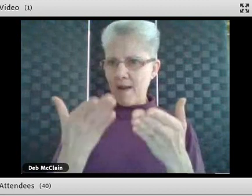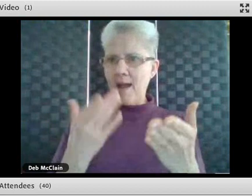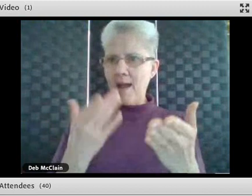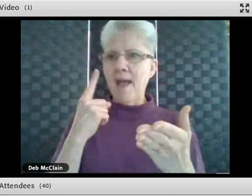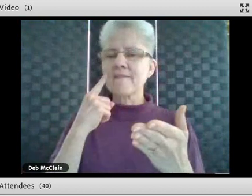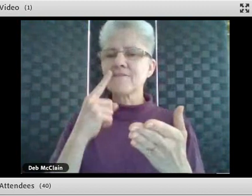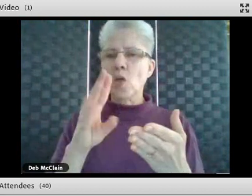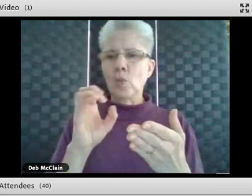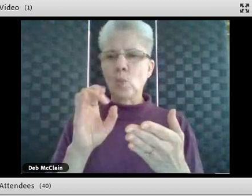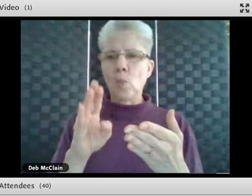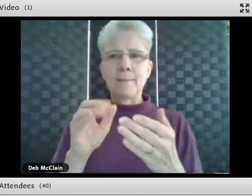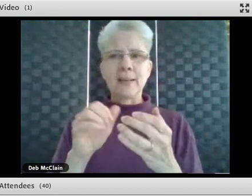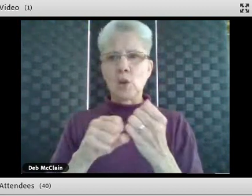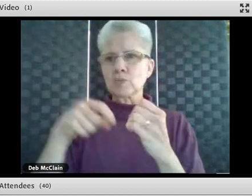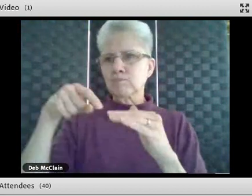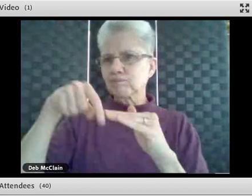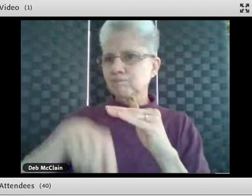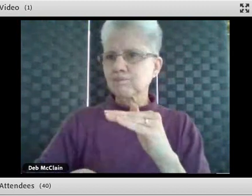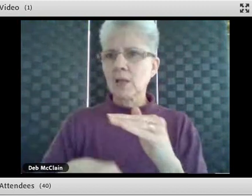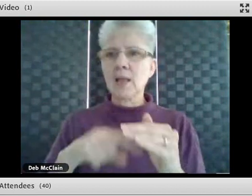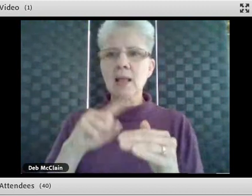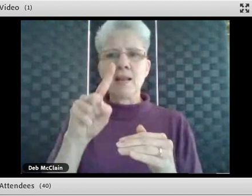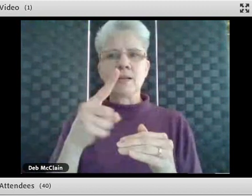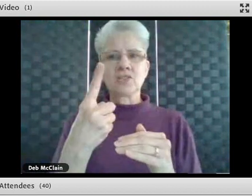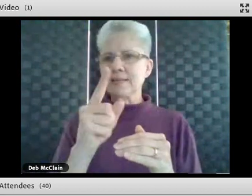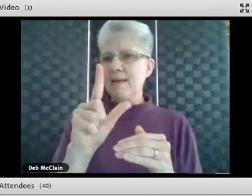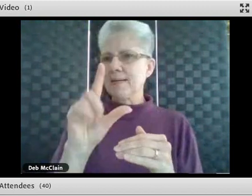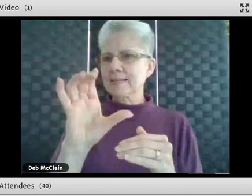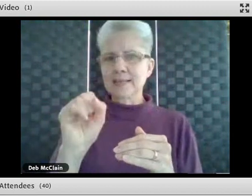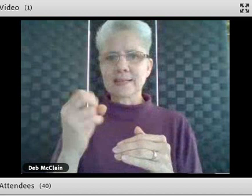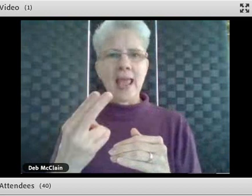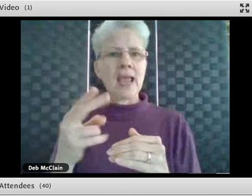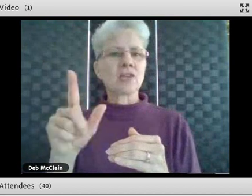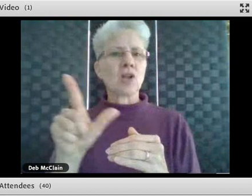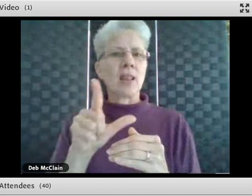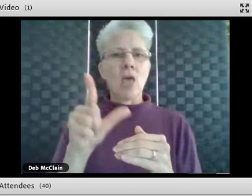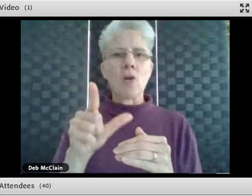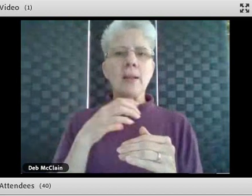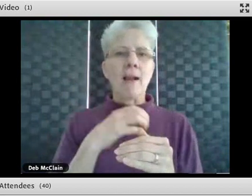which goes beyond just LCSH. You can access the Library of Congress classification schedules,